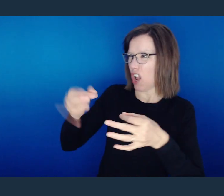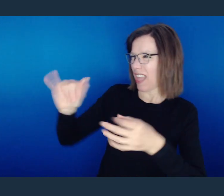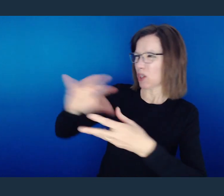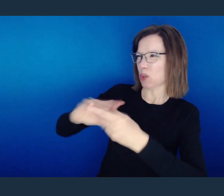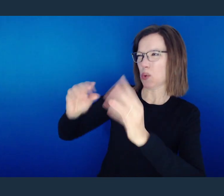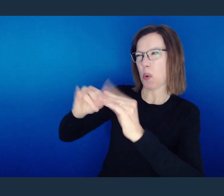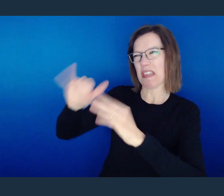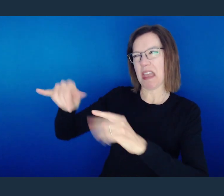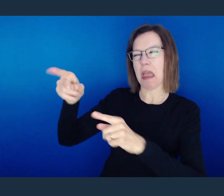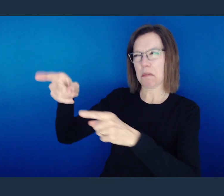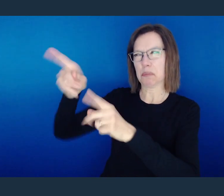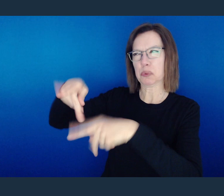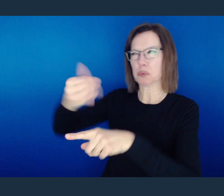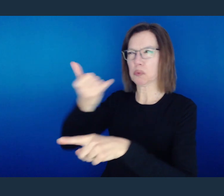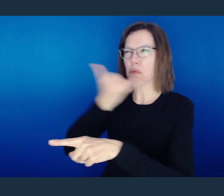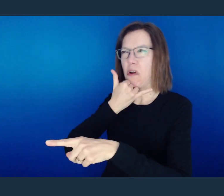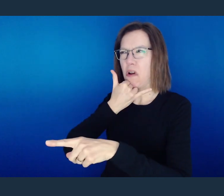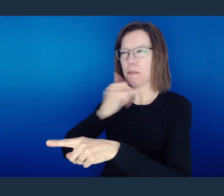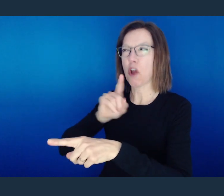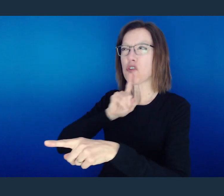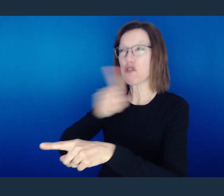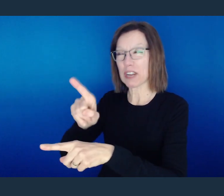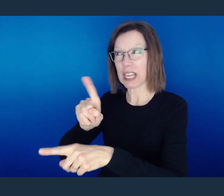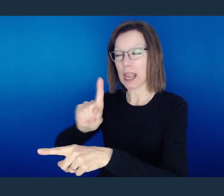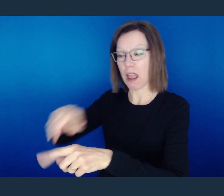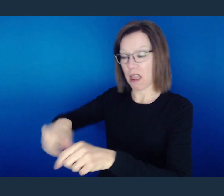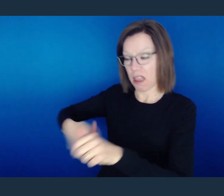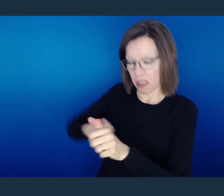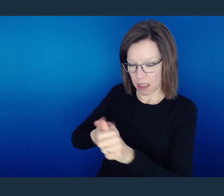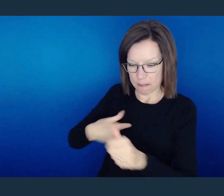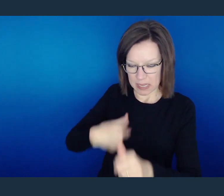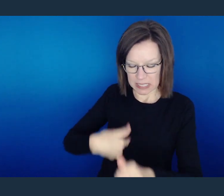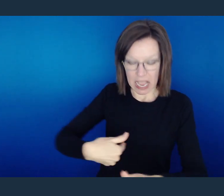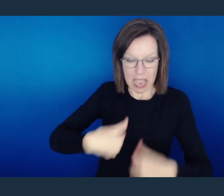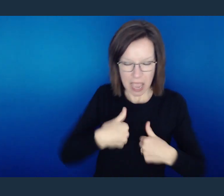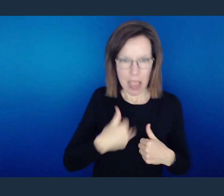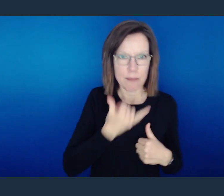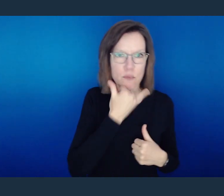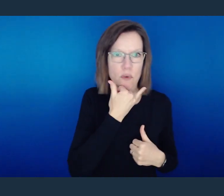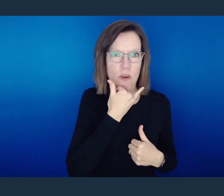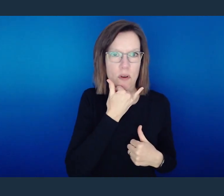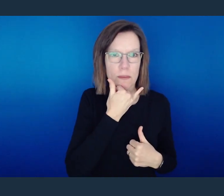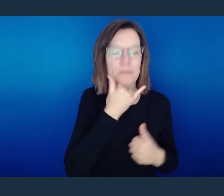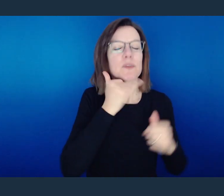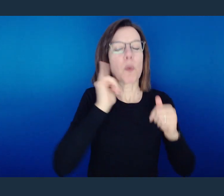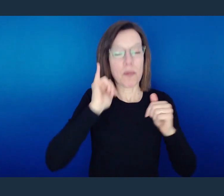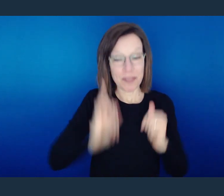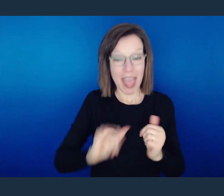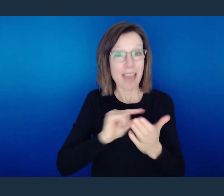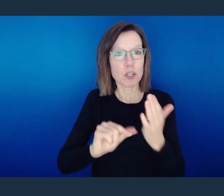And by casting judgment, he himself had condemned himself to consequence of his own actions.